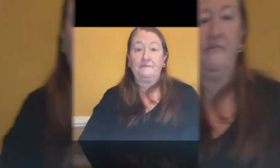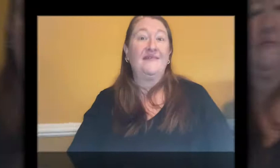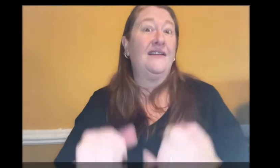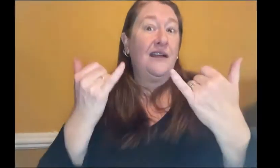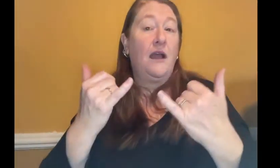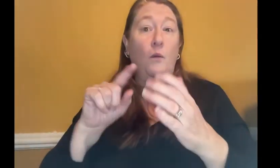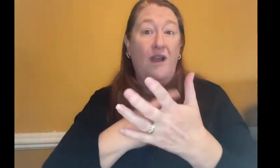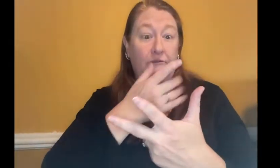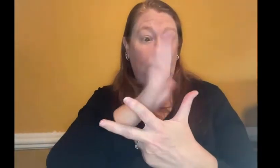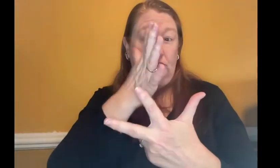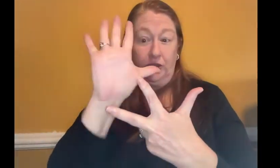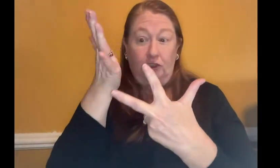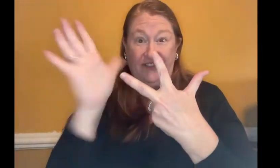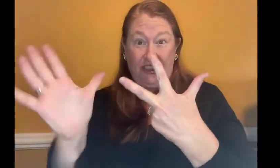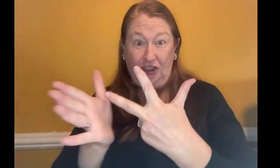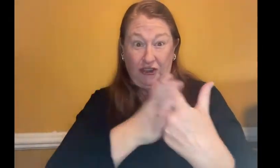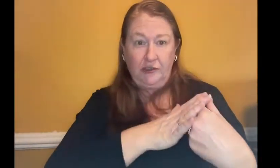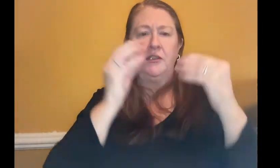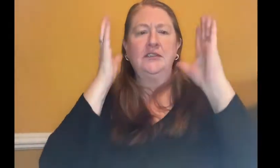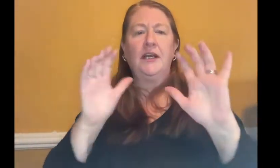Once students have completed the post-video activity,